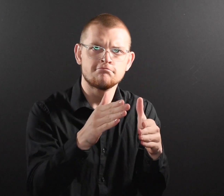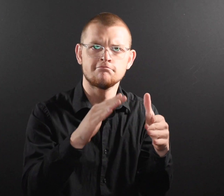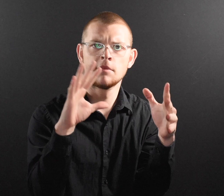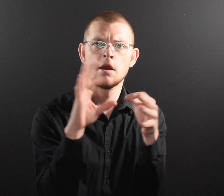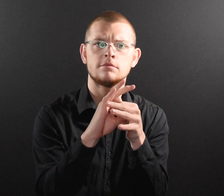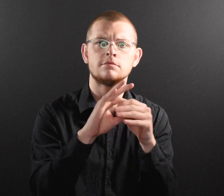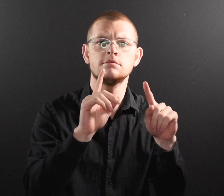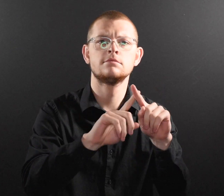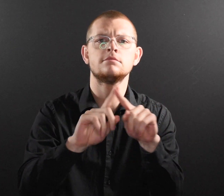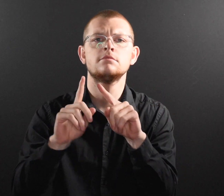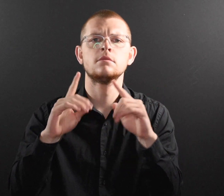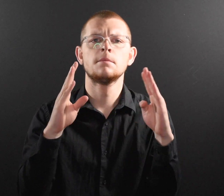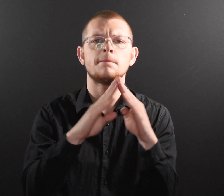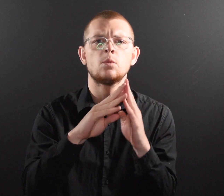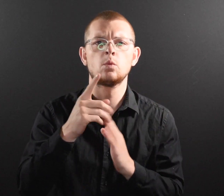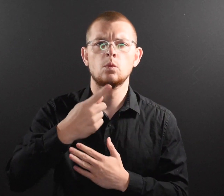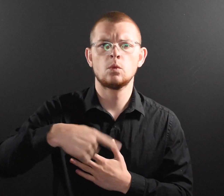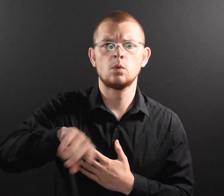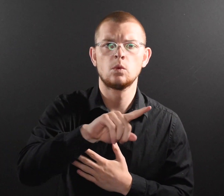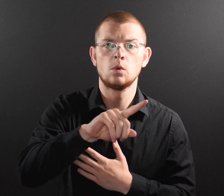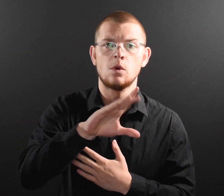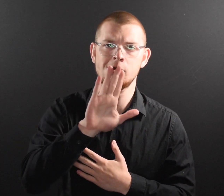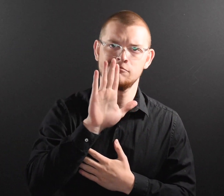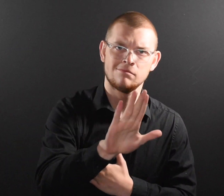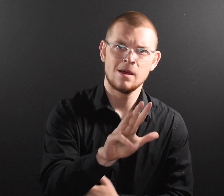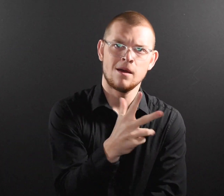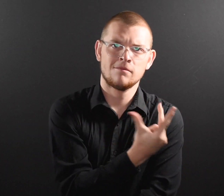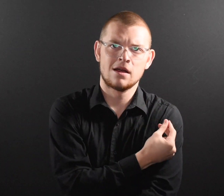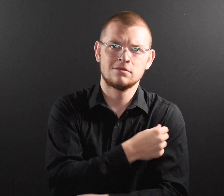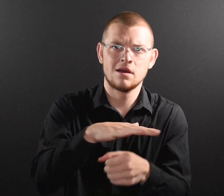Connect focus communities to vaccine in their area, and more.